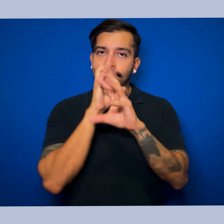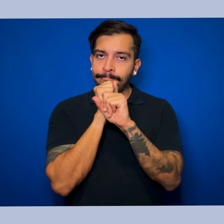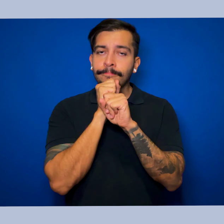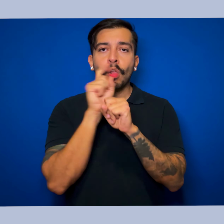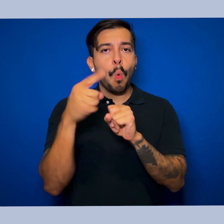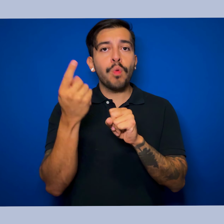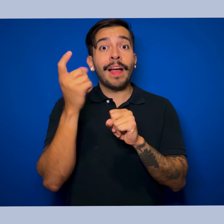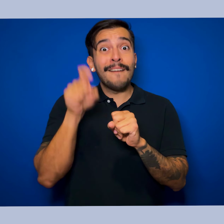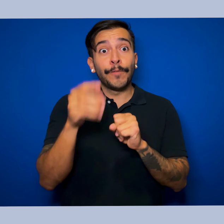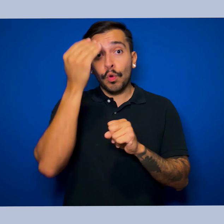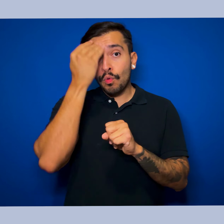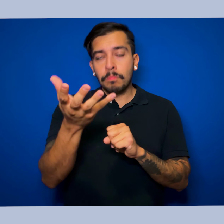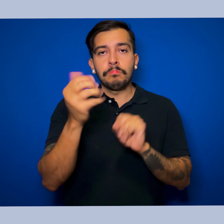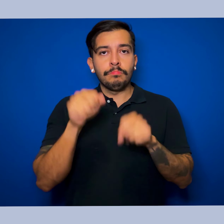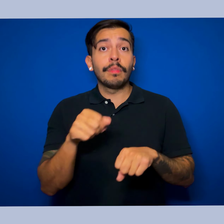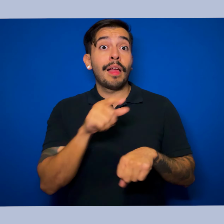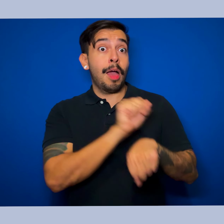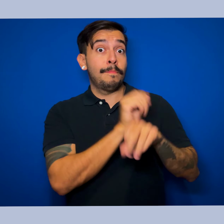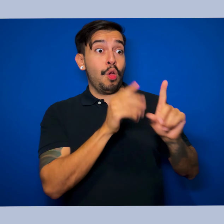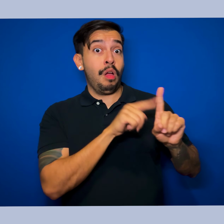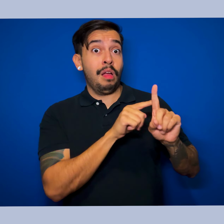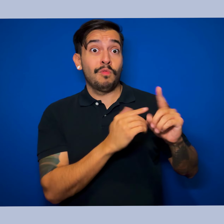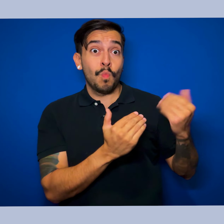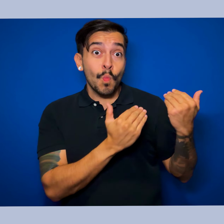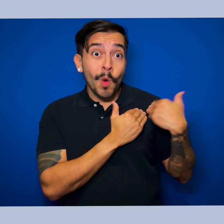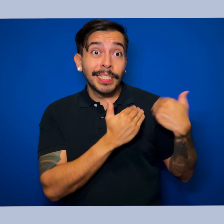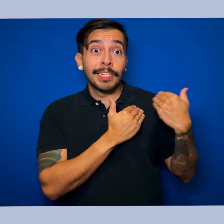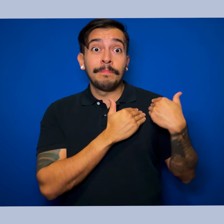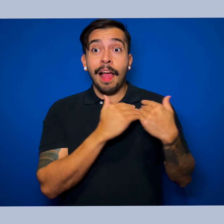on a need to know basis, and it's not the employee's job